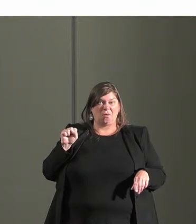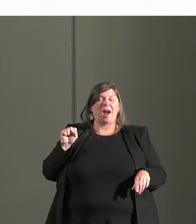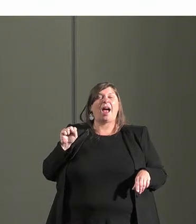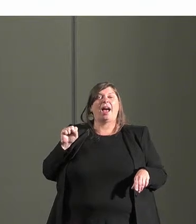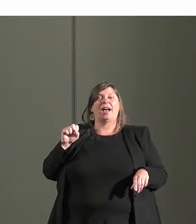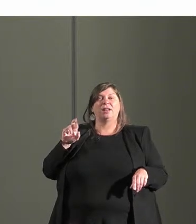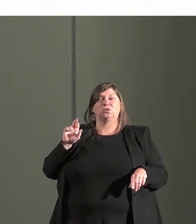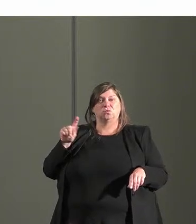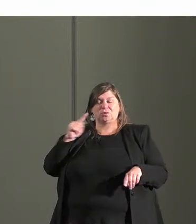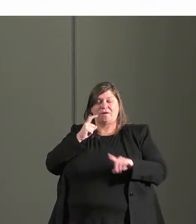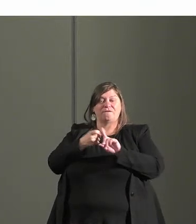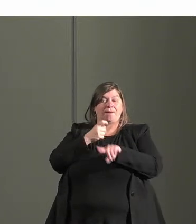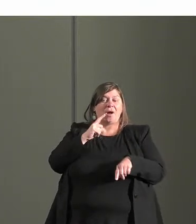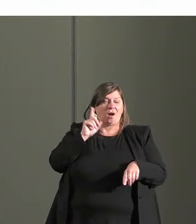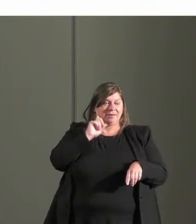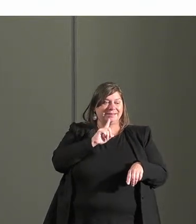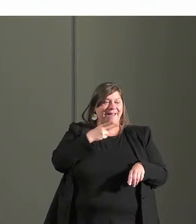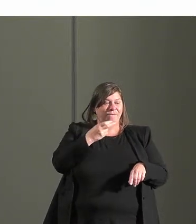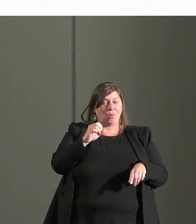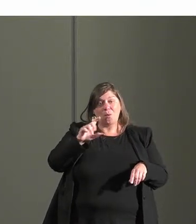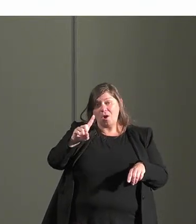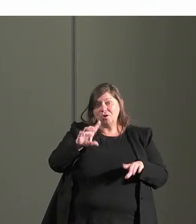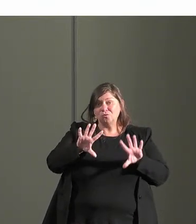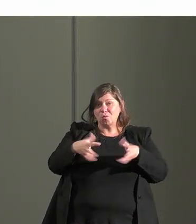was a grassroots feature that came out of our deaf group and